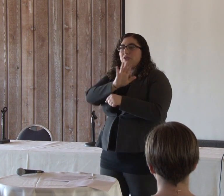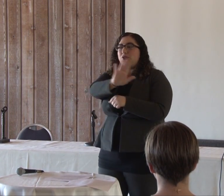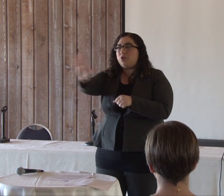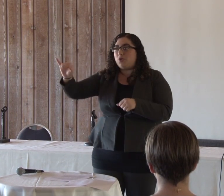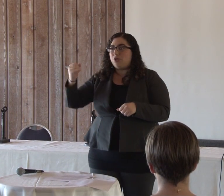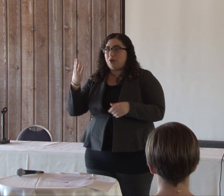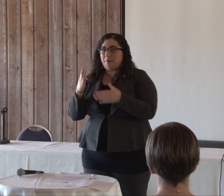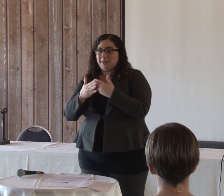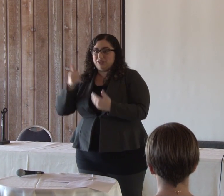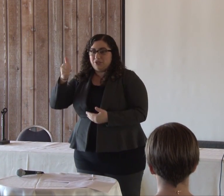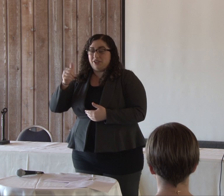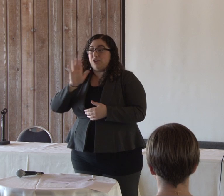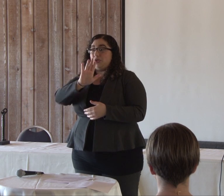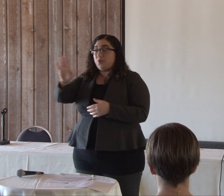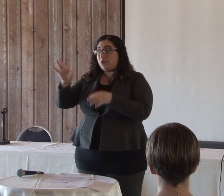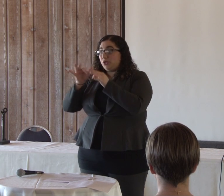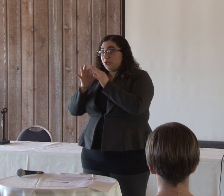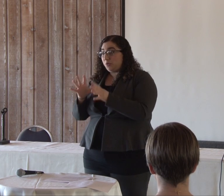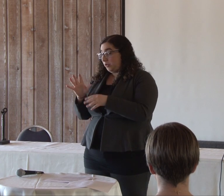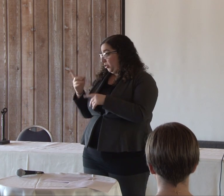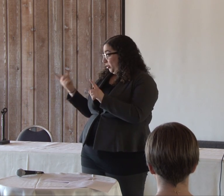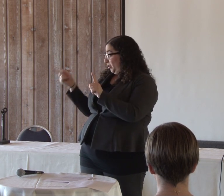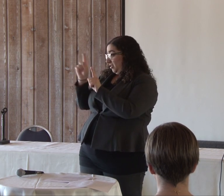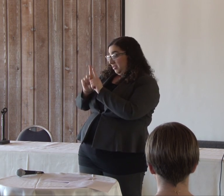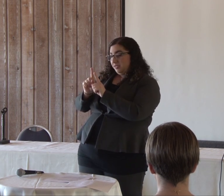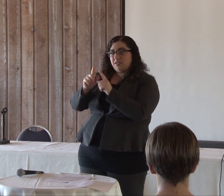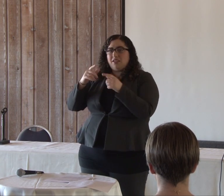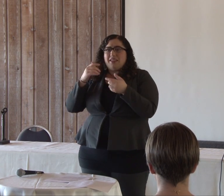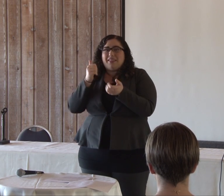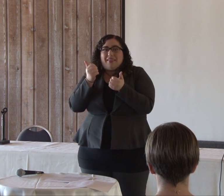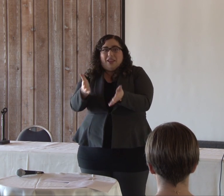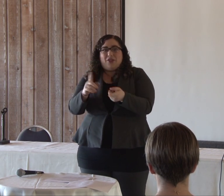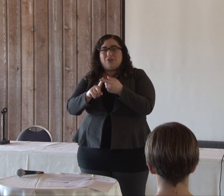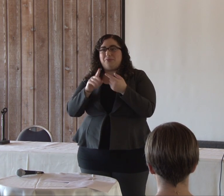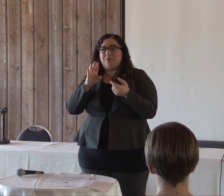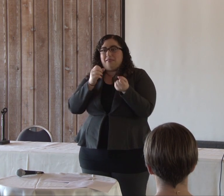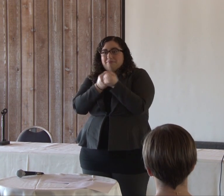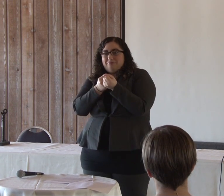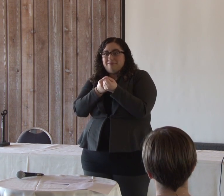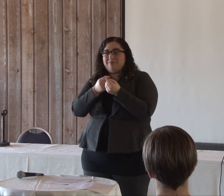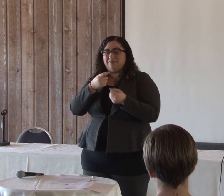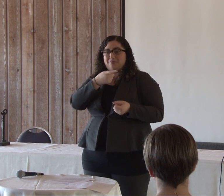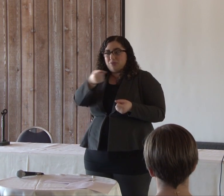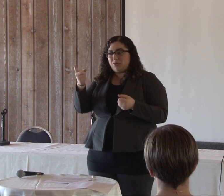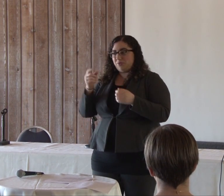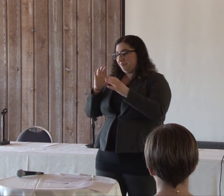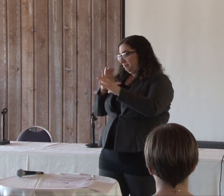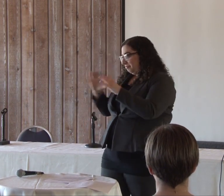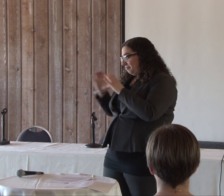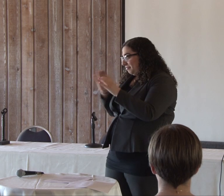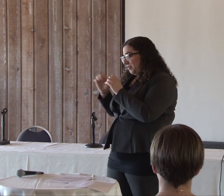of their preference. That's when you make the request to get an interpreter there. And it actually makes your job so much easier because with the interpreter